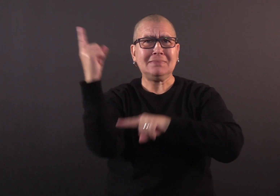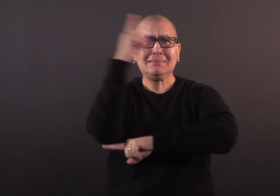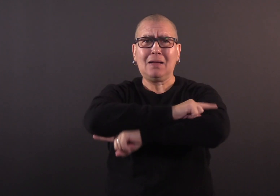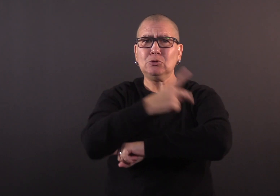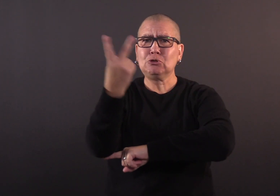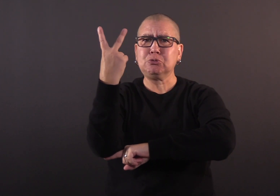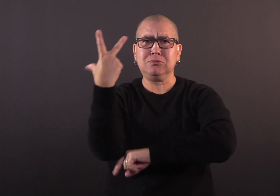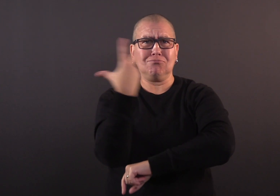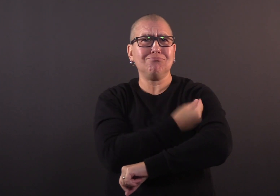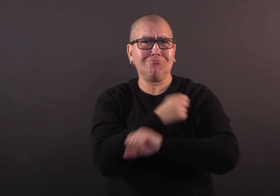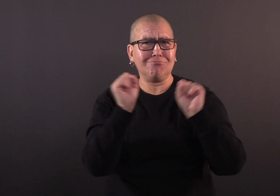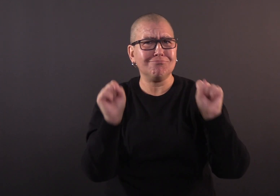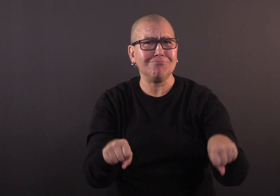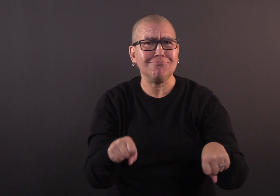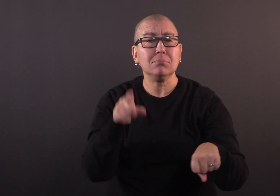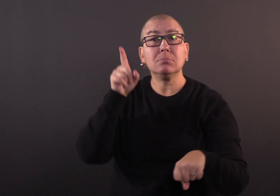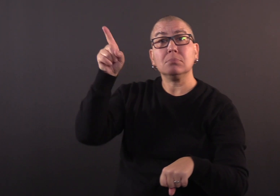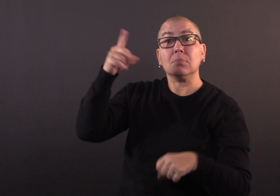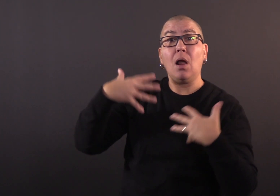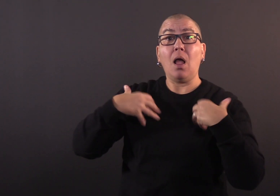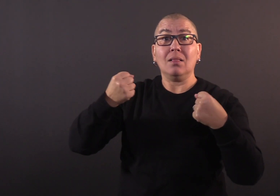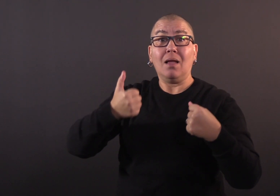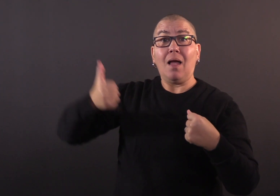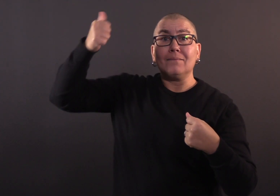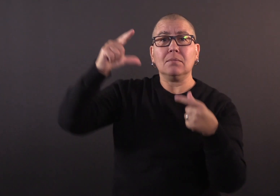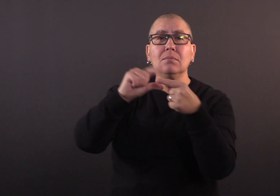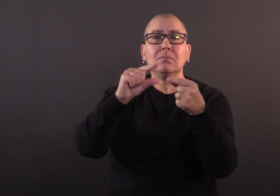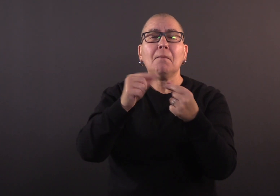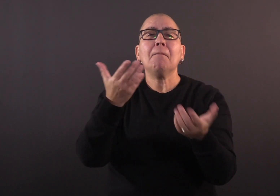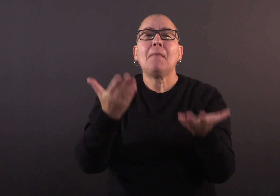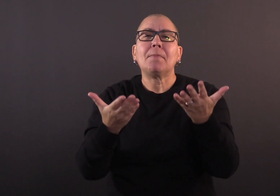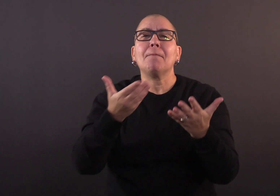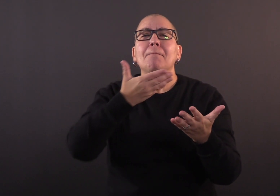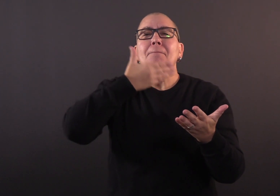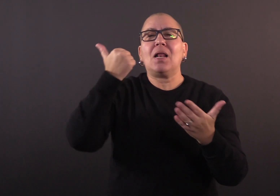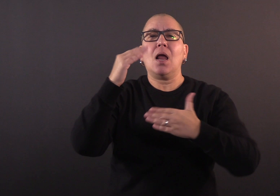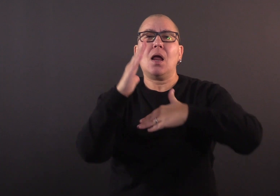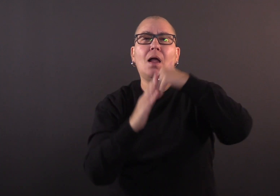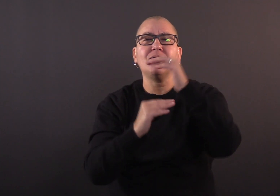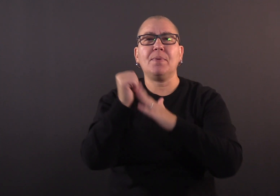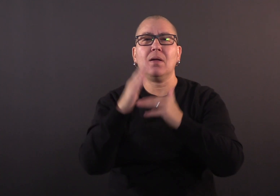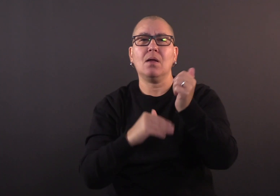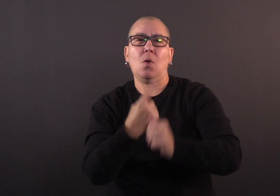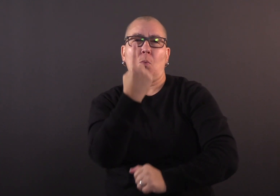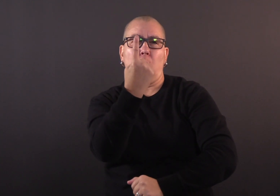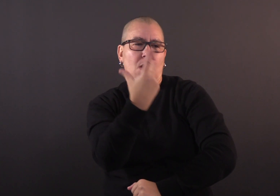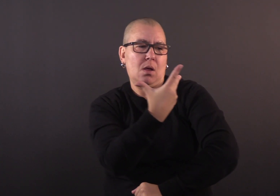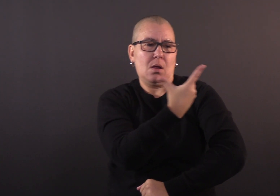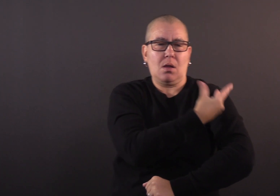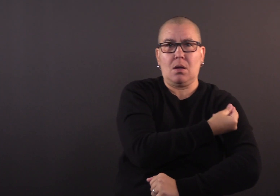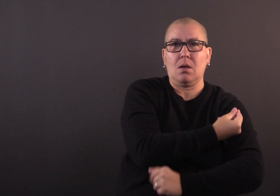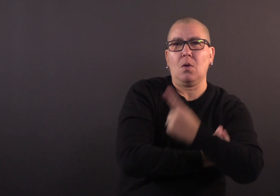Who Needs The New RSV Vaccine? RSV is a cold-like nuisance for